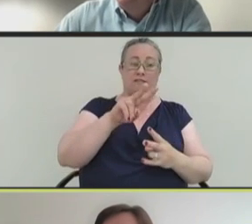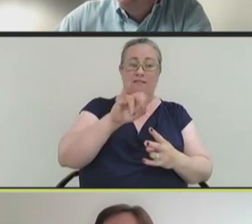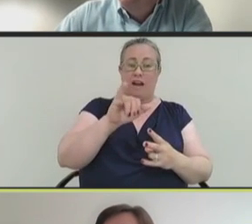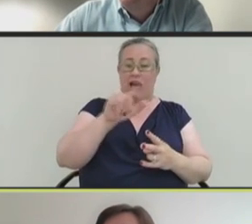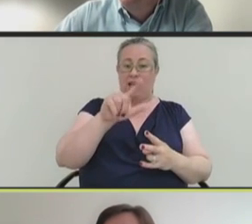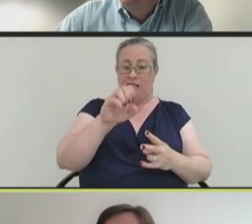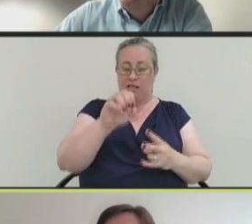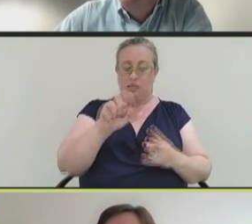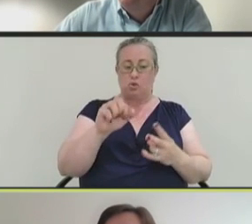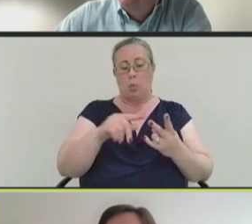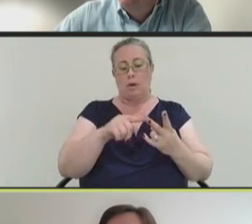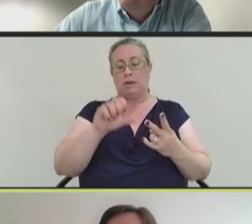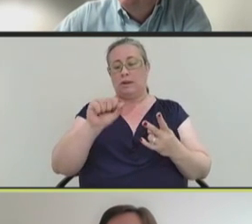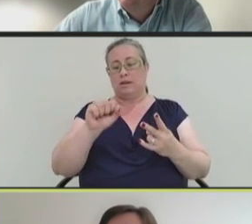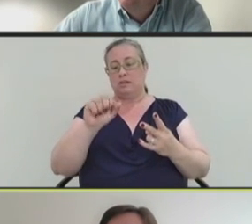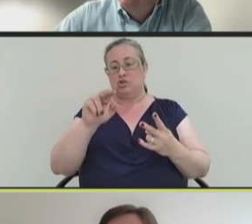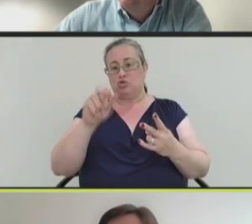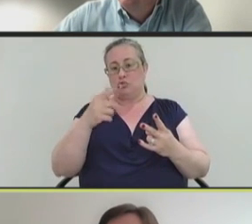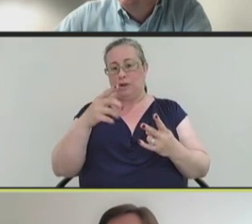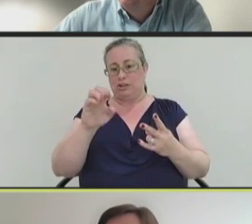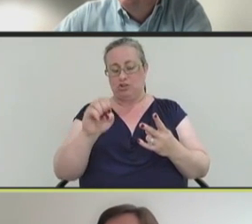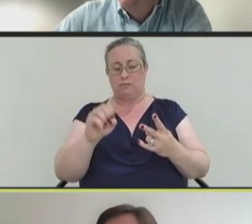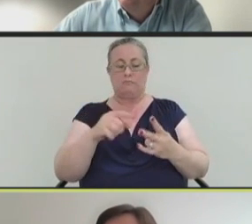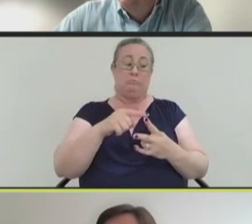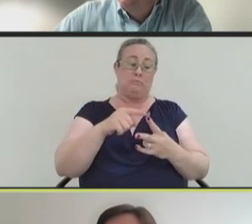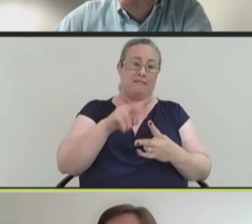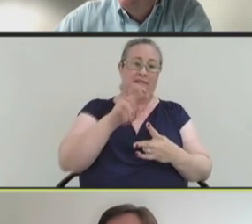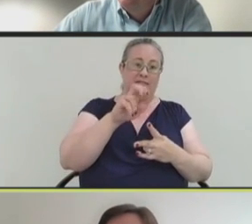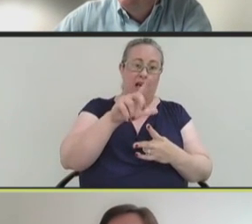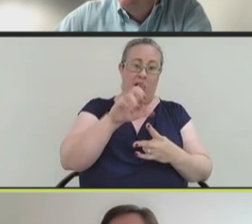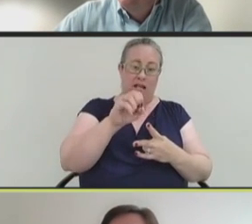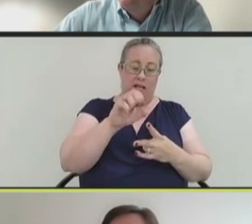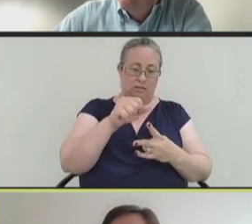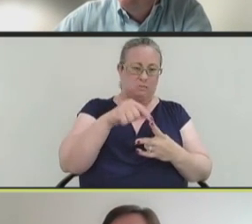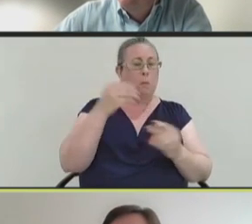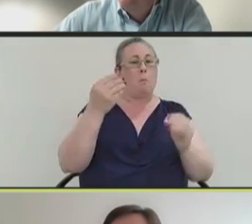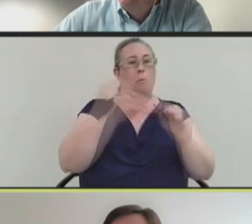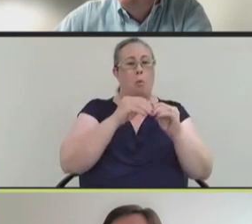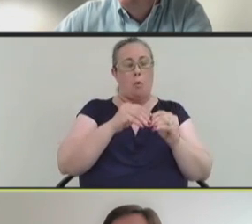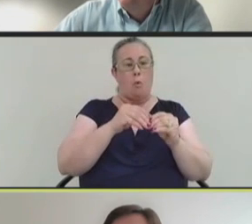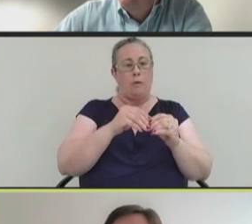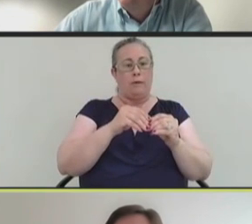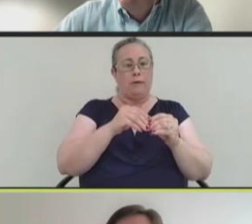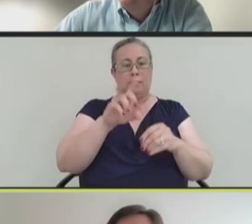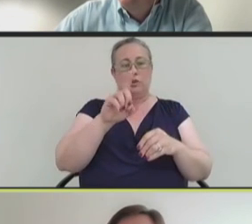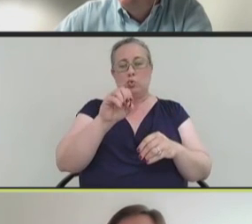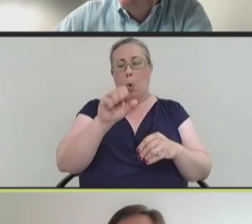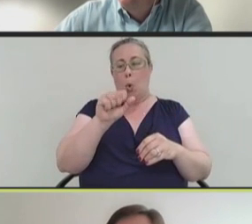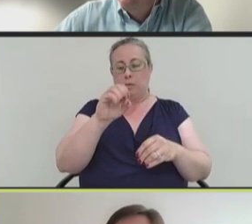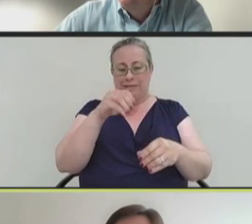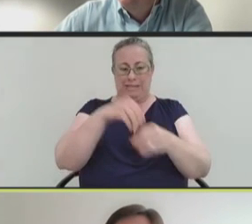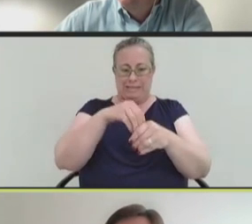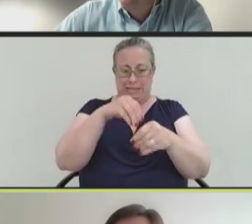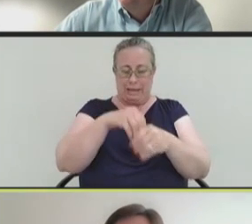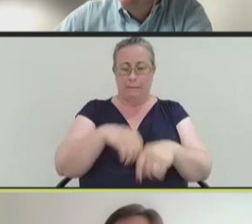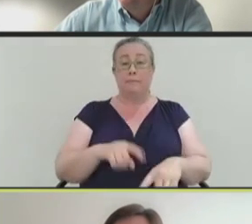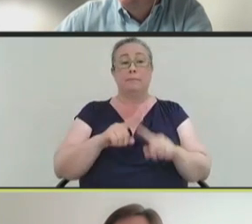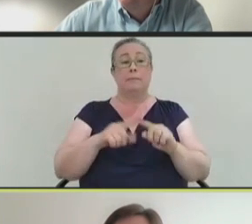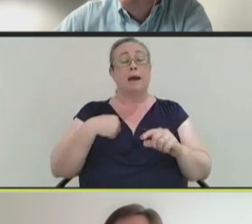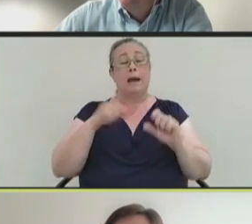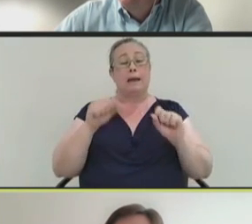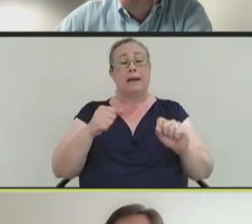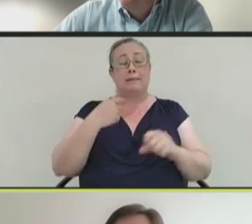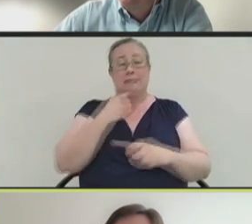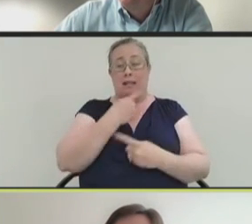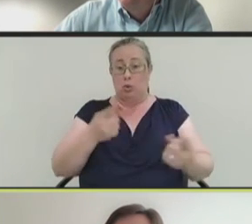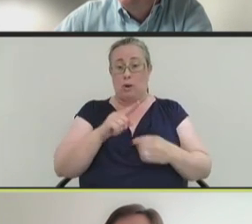because you can have more doses in the vials. And what I can say during the COVID pandemic is that,